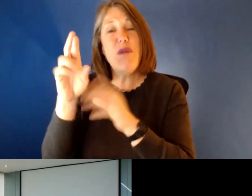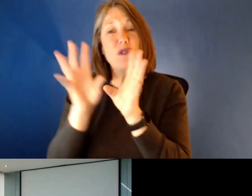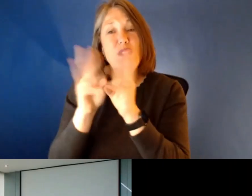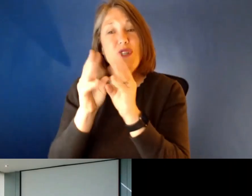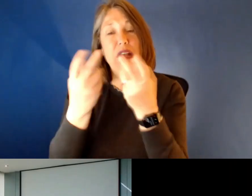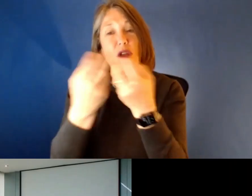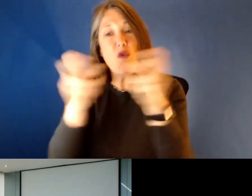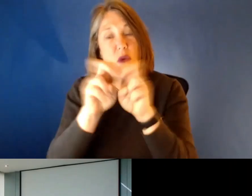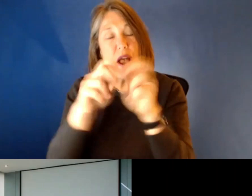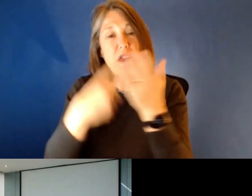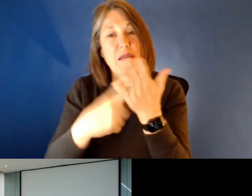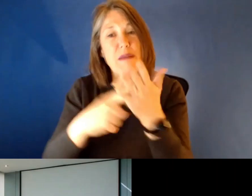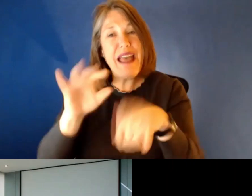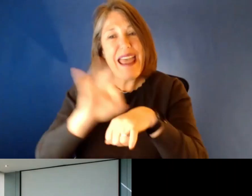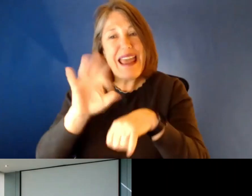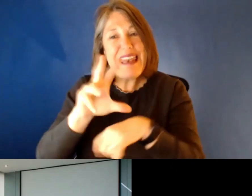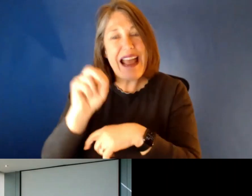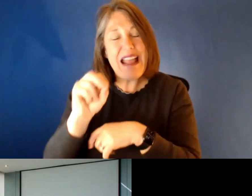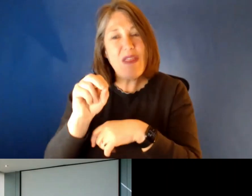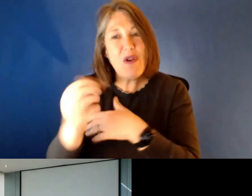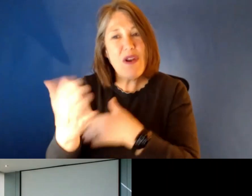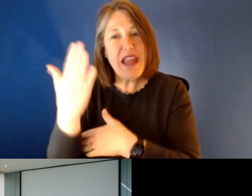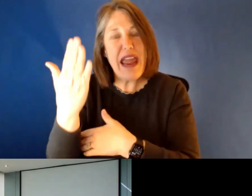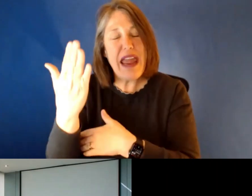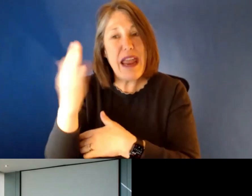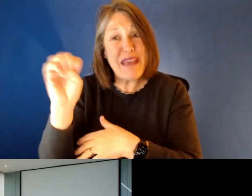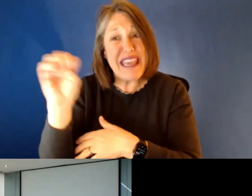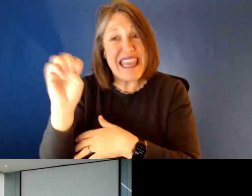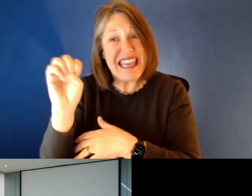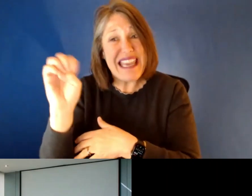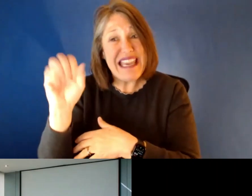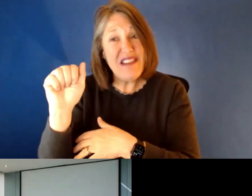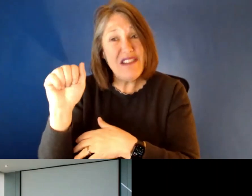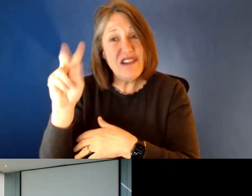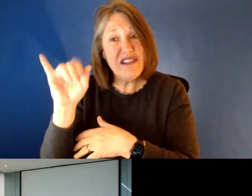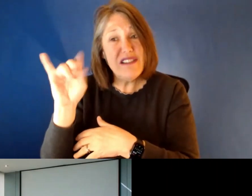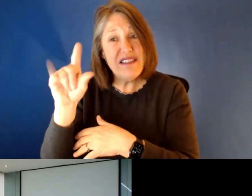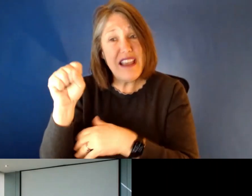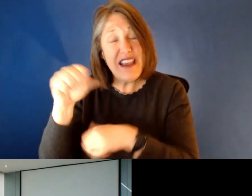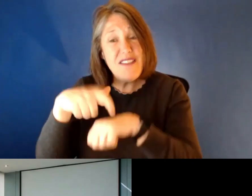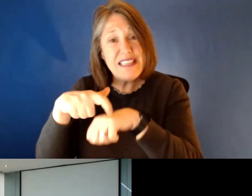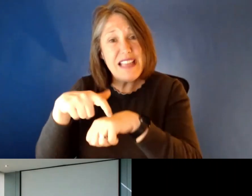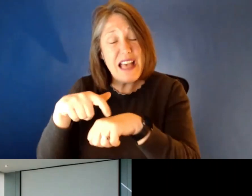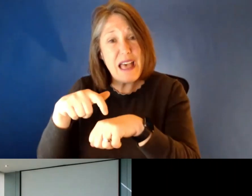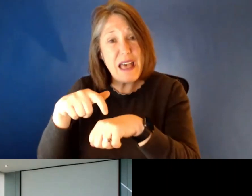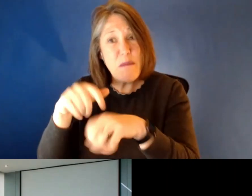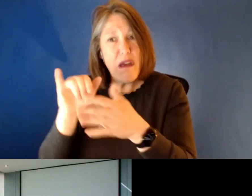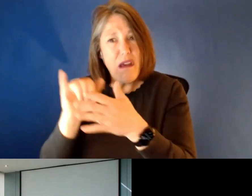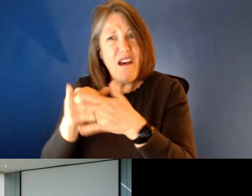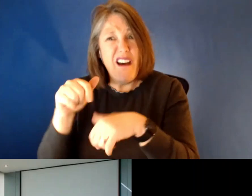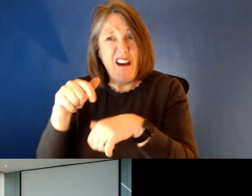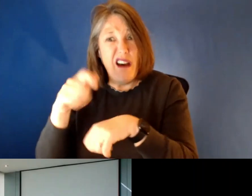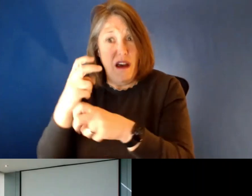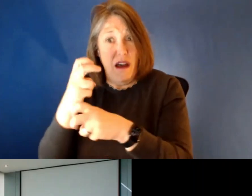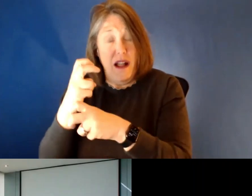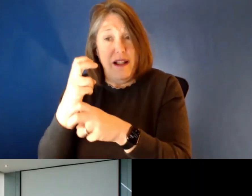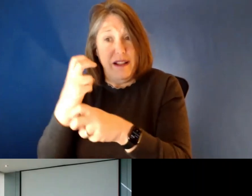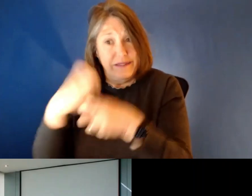at 9:30 a.m. Eastern savings time, 06:15:30 that is a difficult time for many.